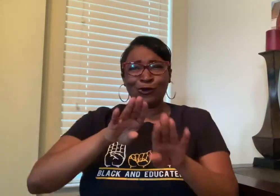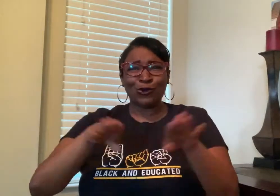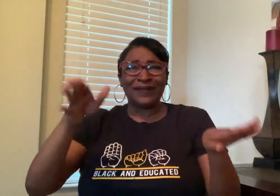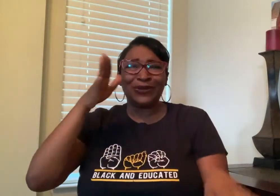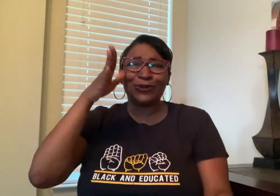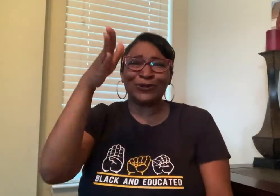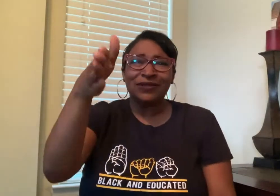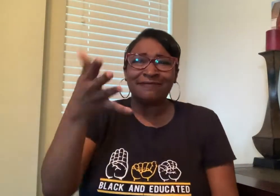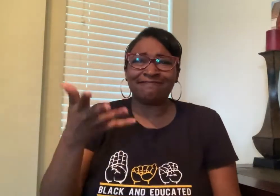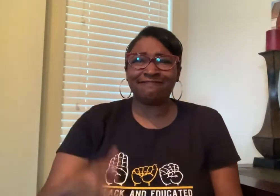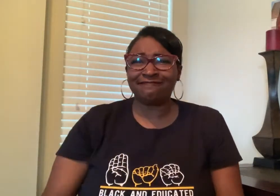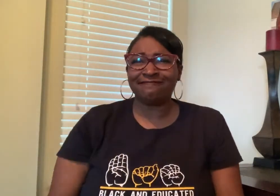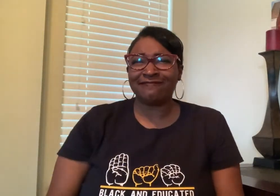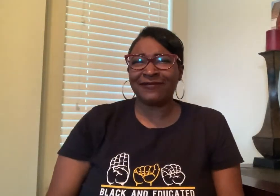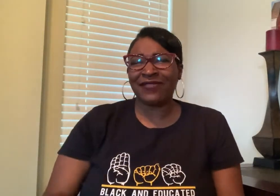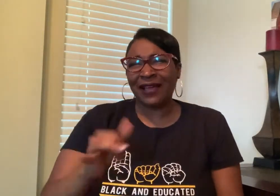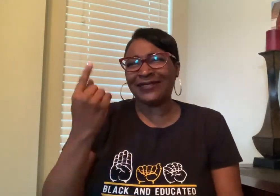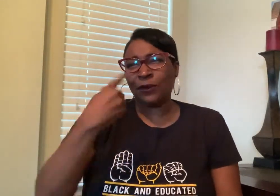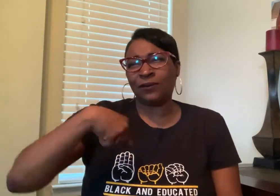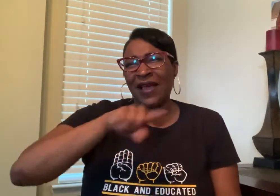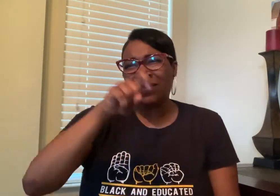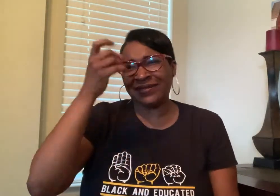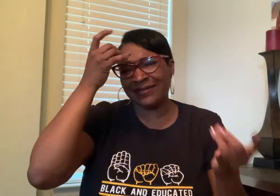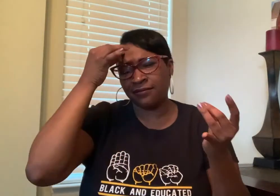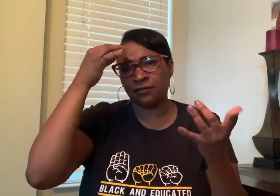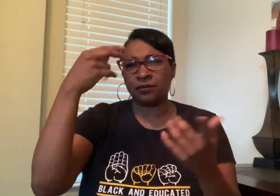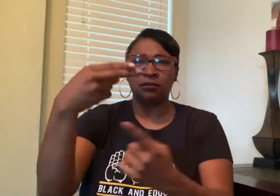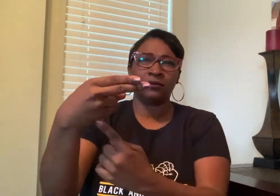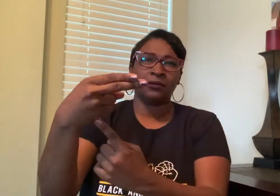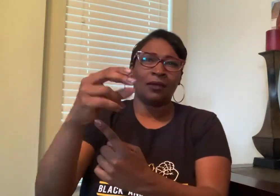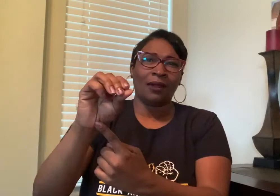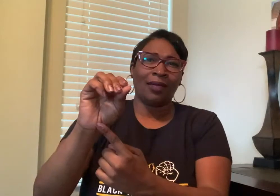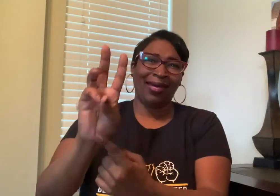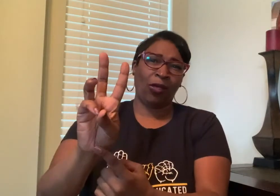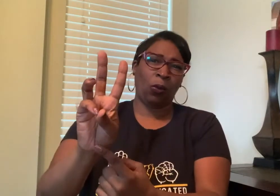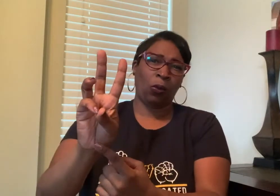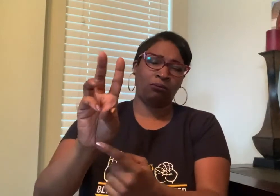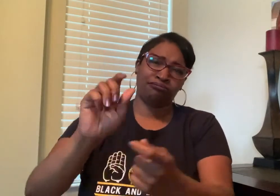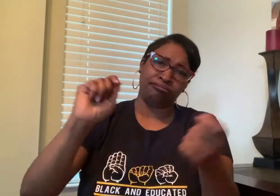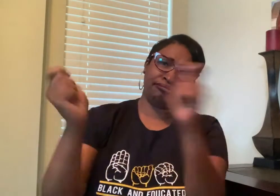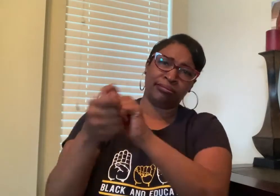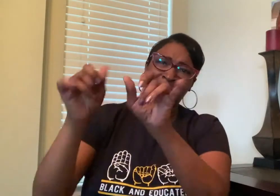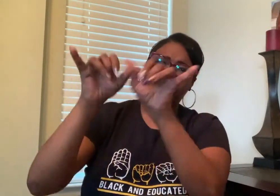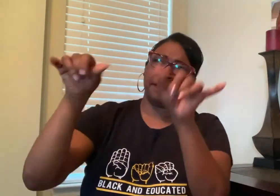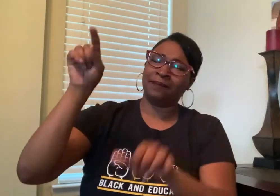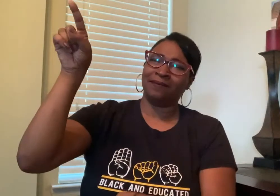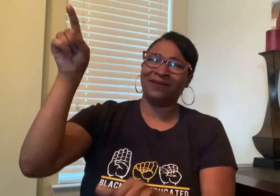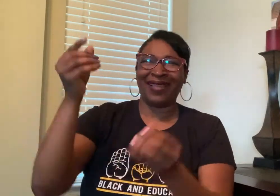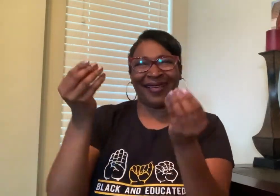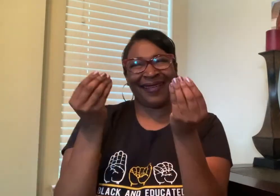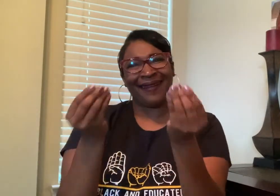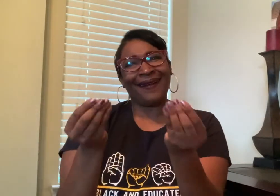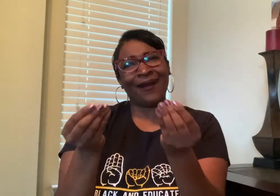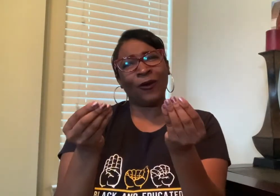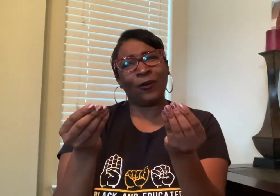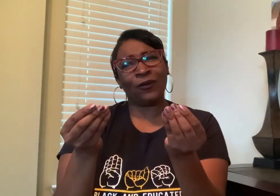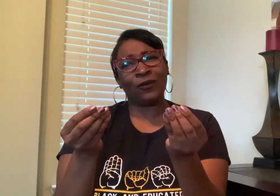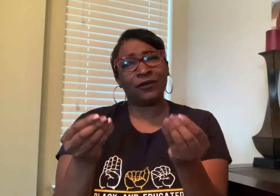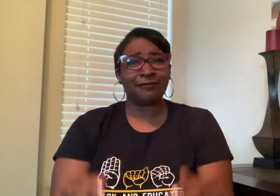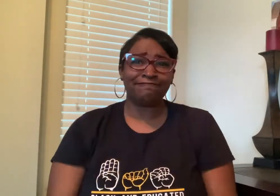and for our children. The question I leave you with today is; How will we do that?